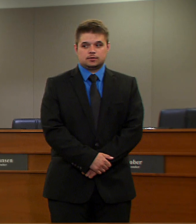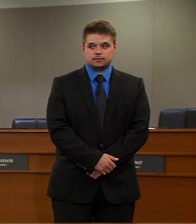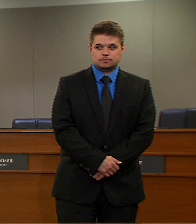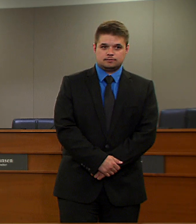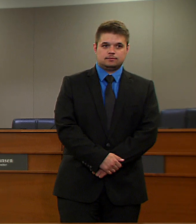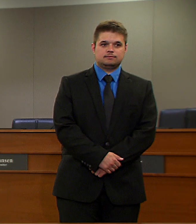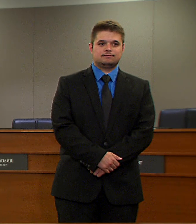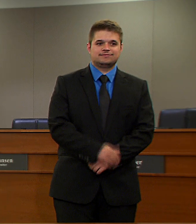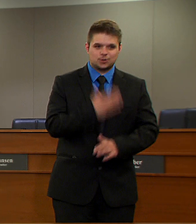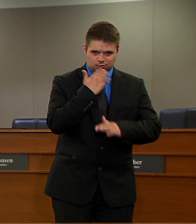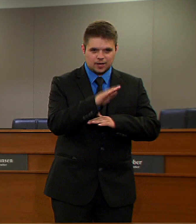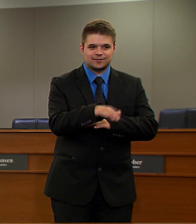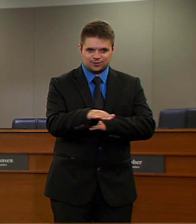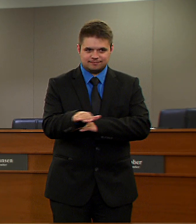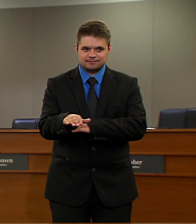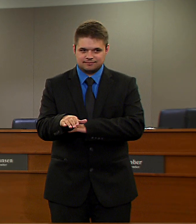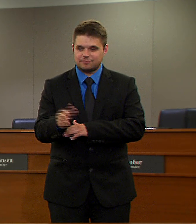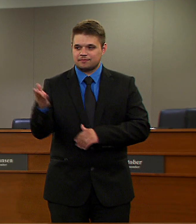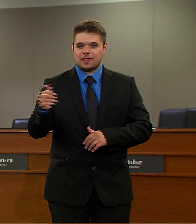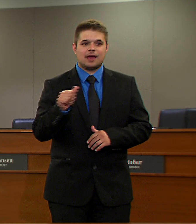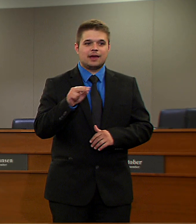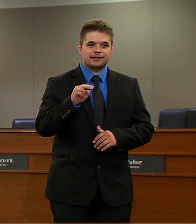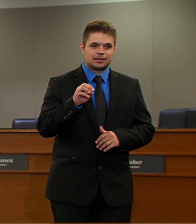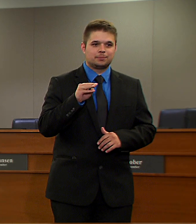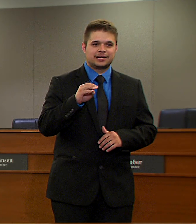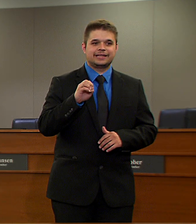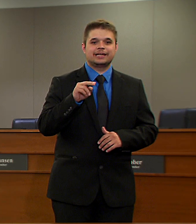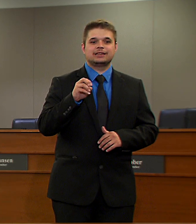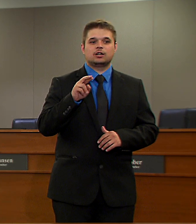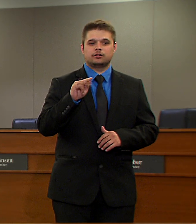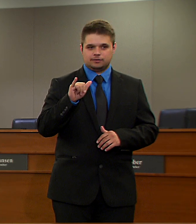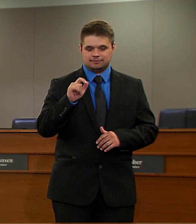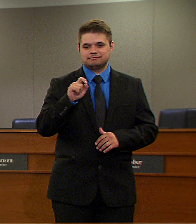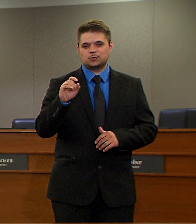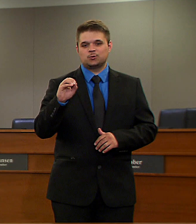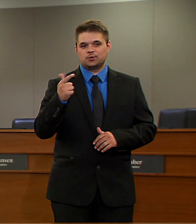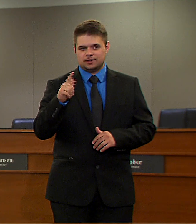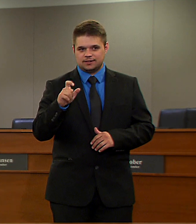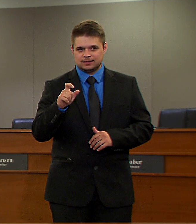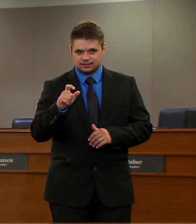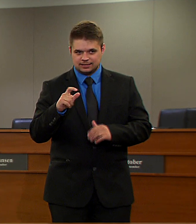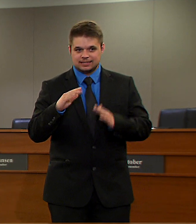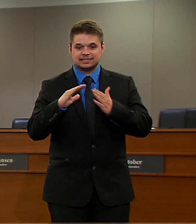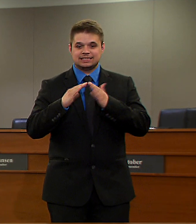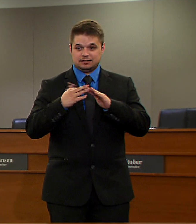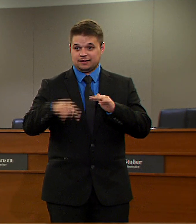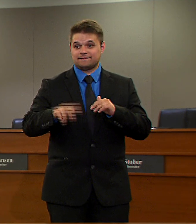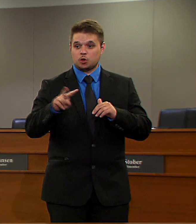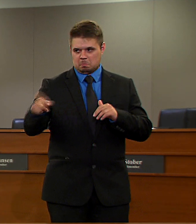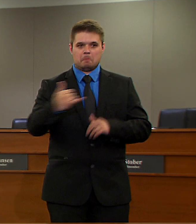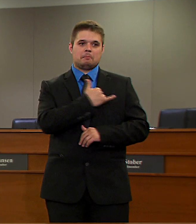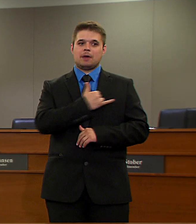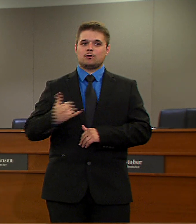Good afternoon, I'm Anne McEnerny-Ogle, Mayor for the City of Vancouver, and today is Thursday, May 7th.